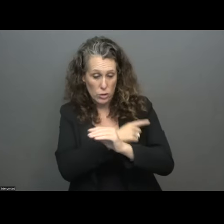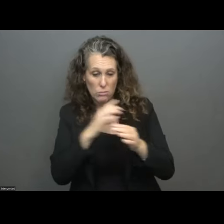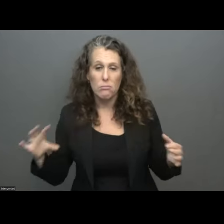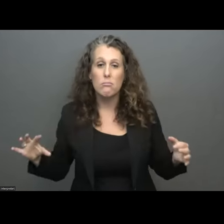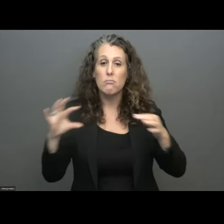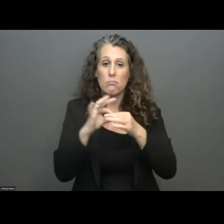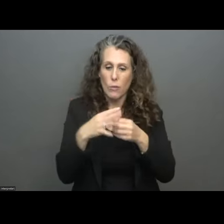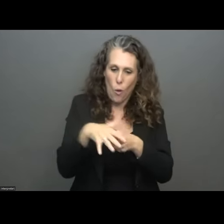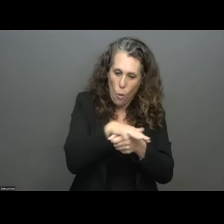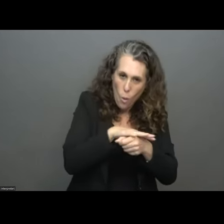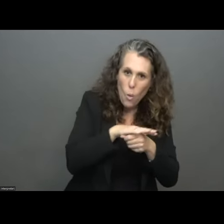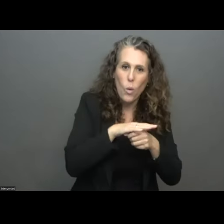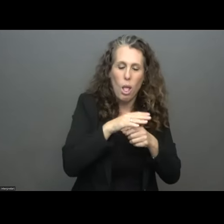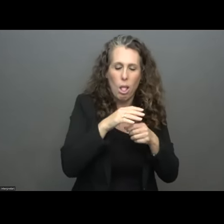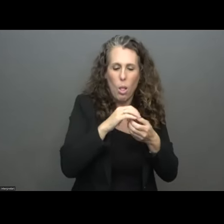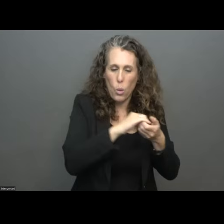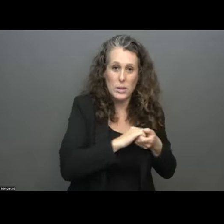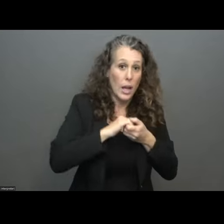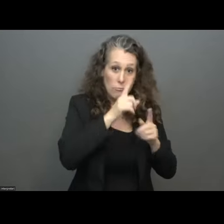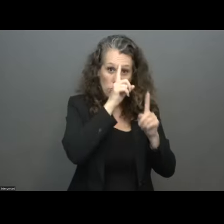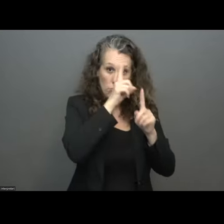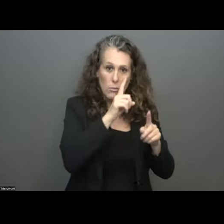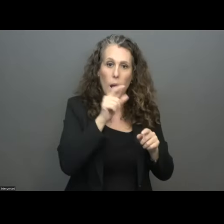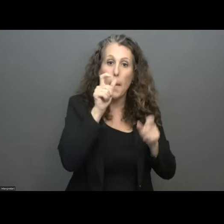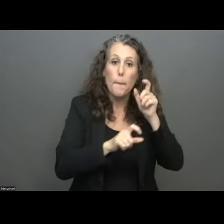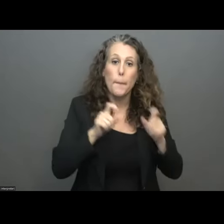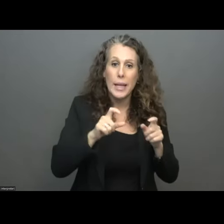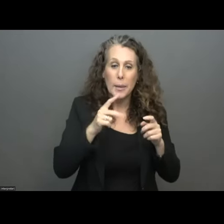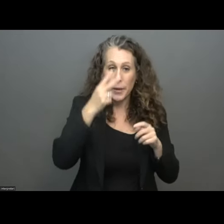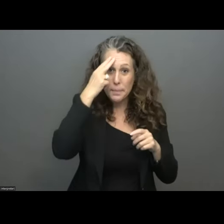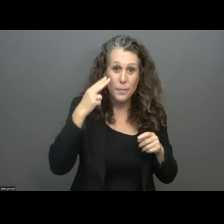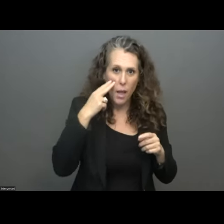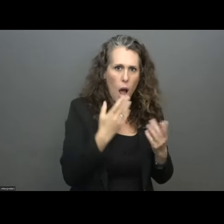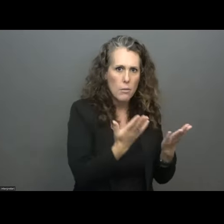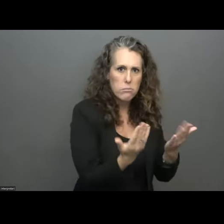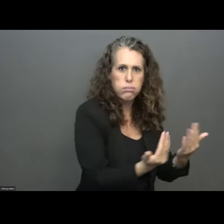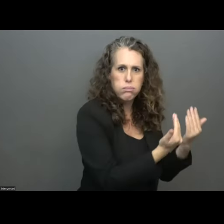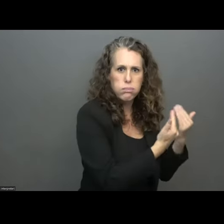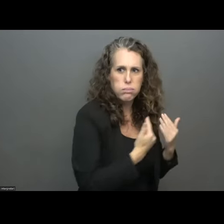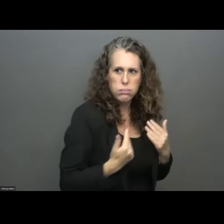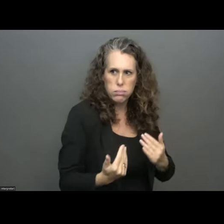recruit blind people. 14:07:22 While you have participated in this